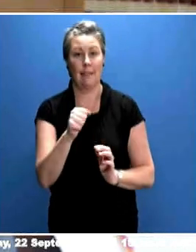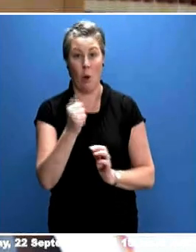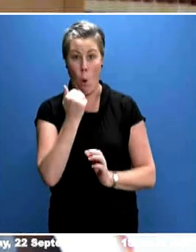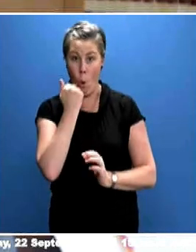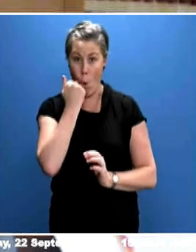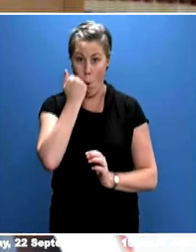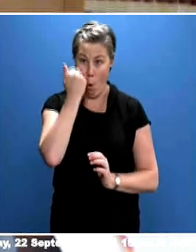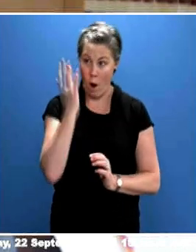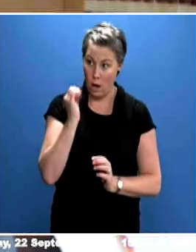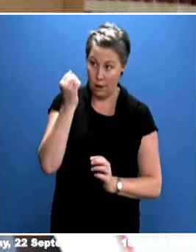Yes, that's a requirement.